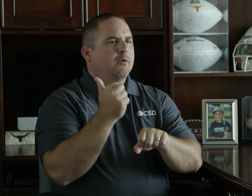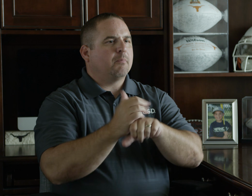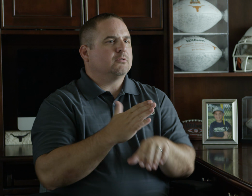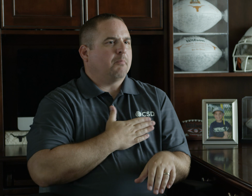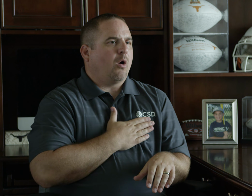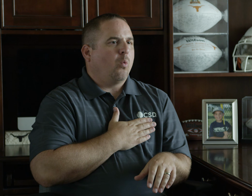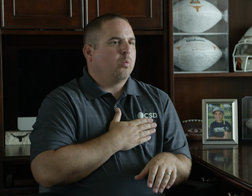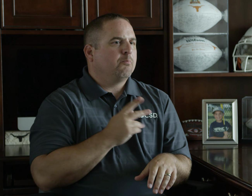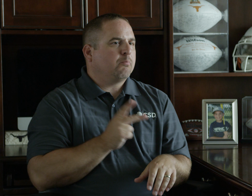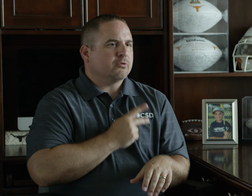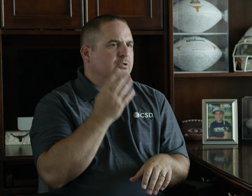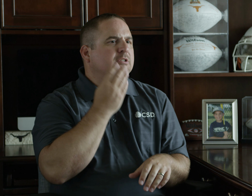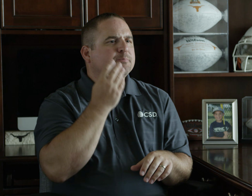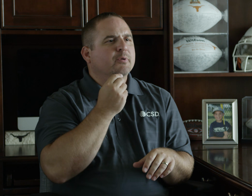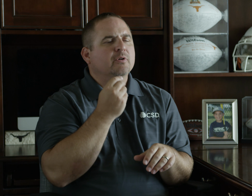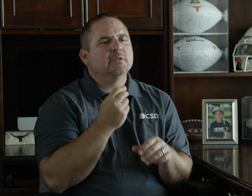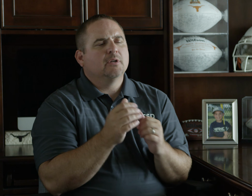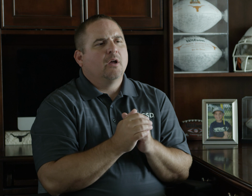is based off of my personal experience.